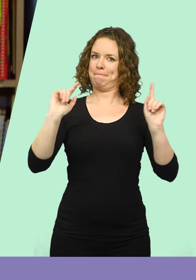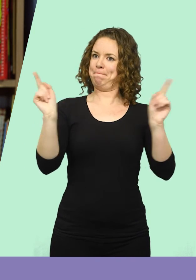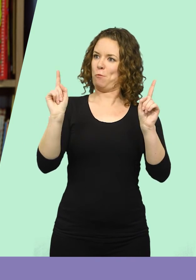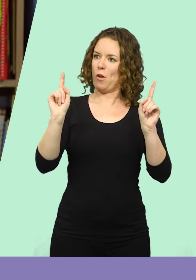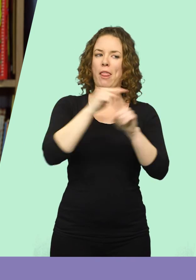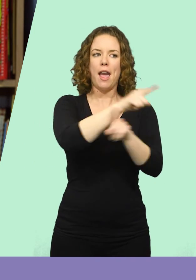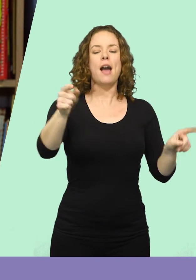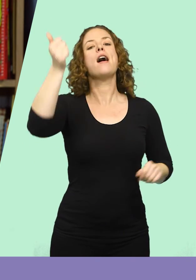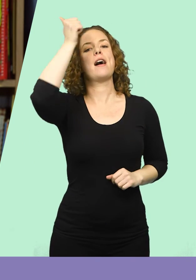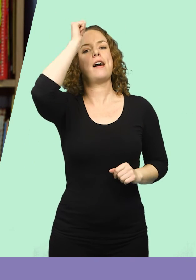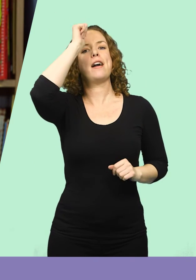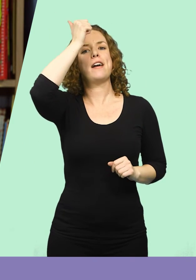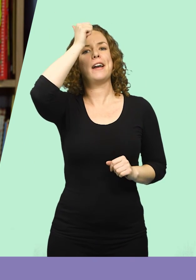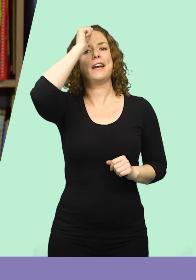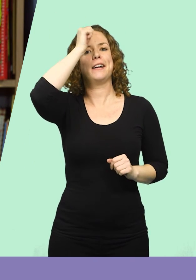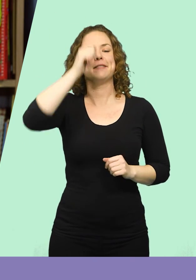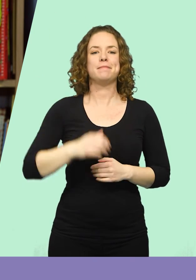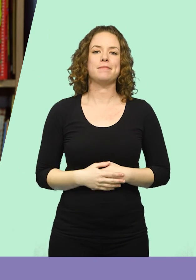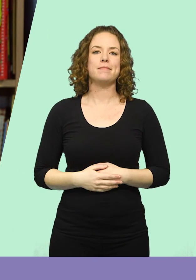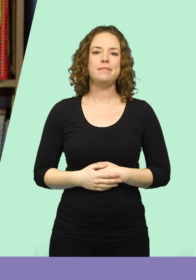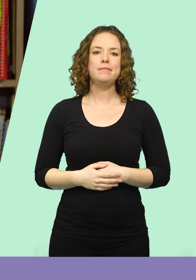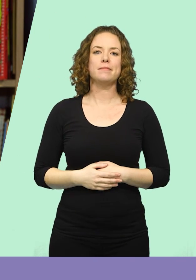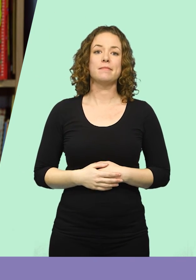and my level of deafness so people are aware, and